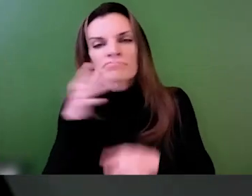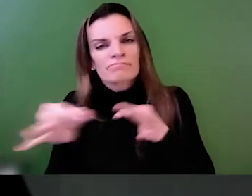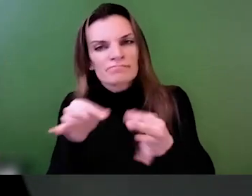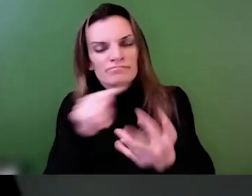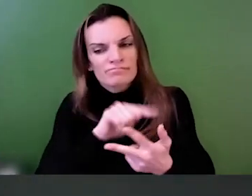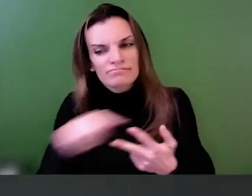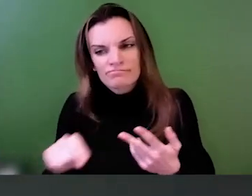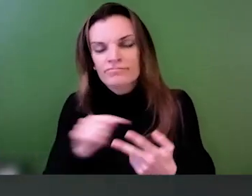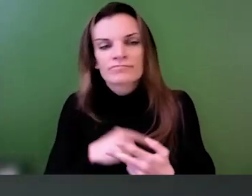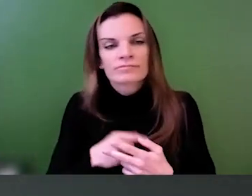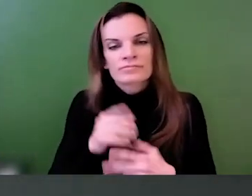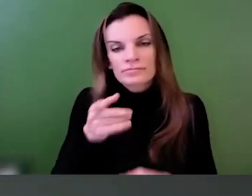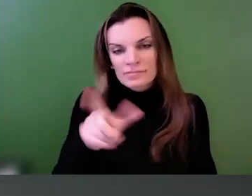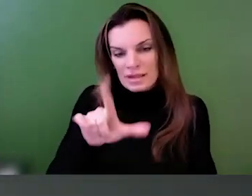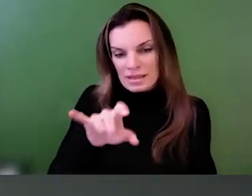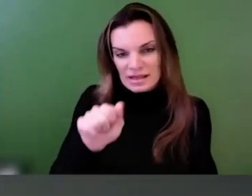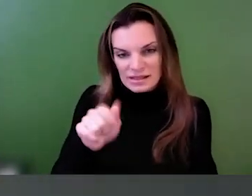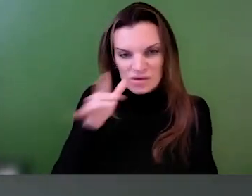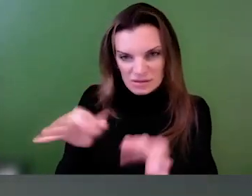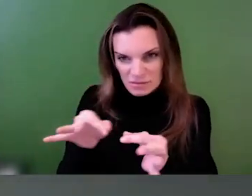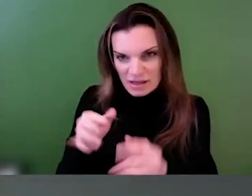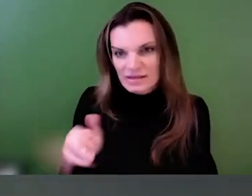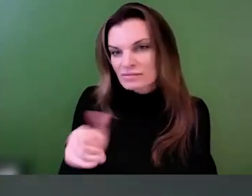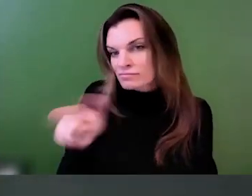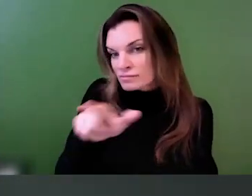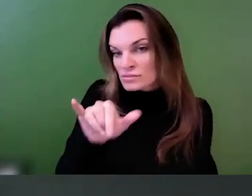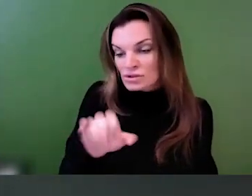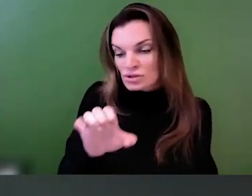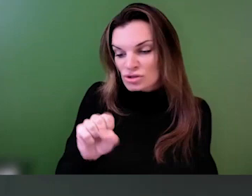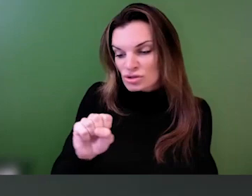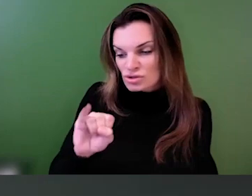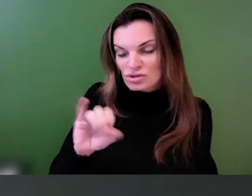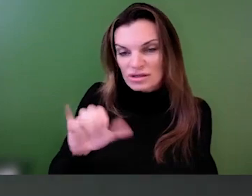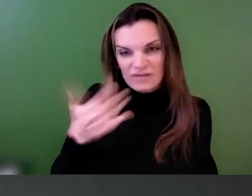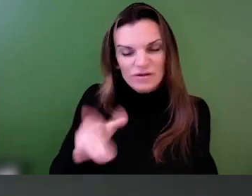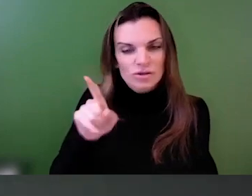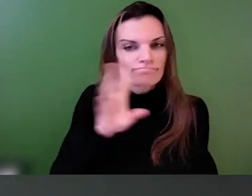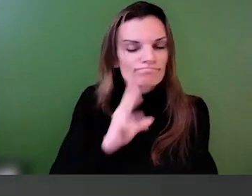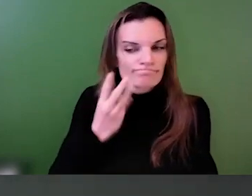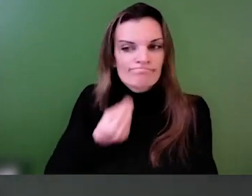that Jessica has experience with clients who have had long COVID